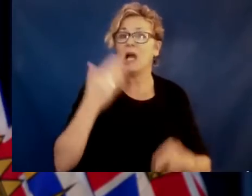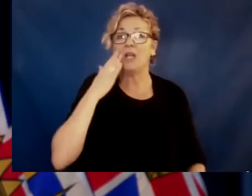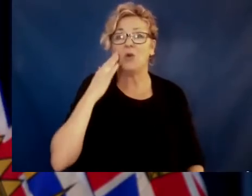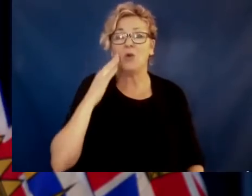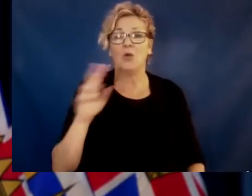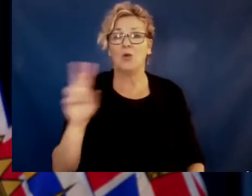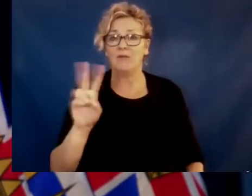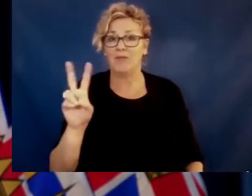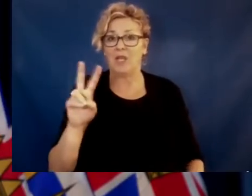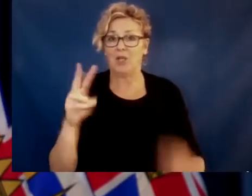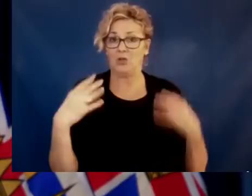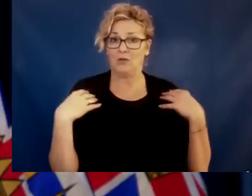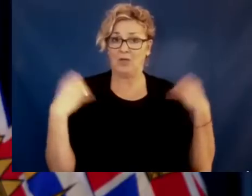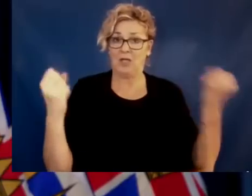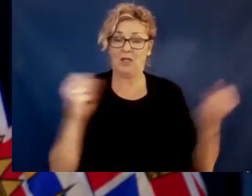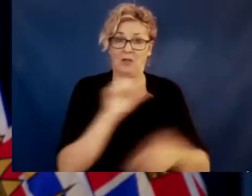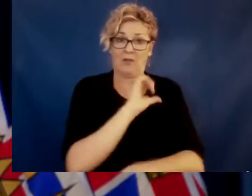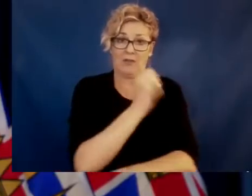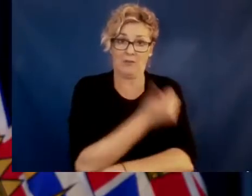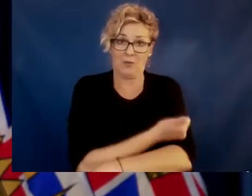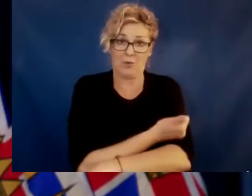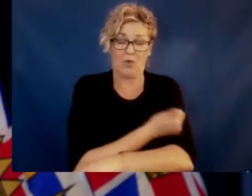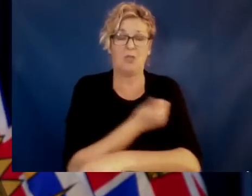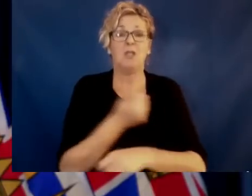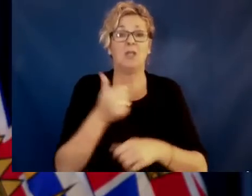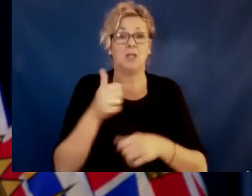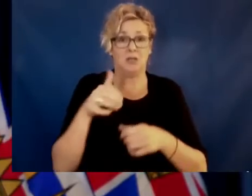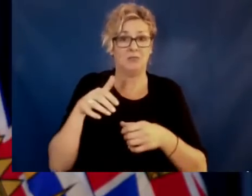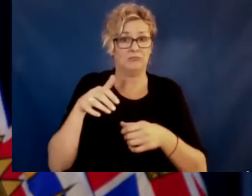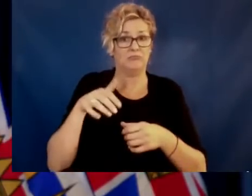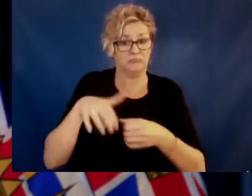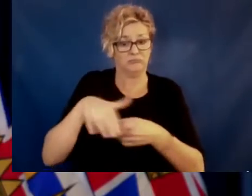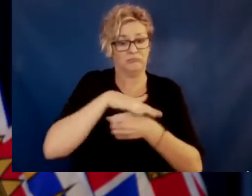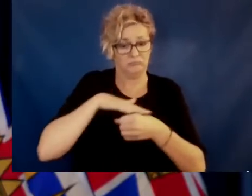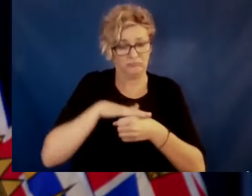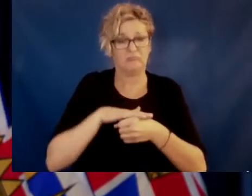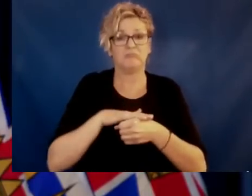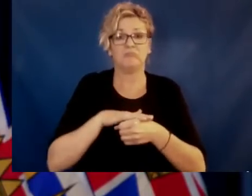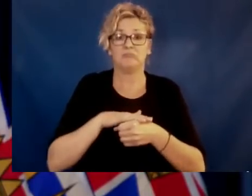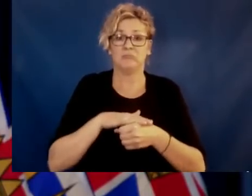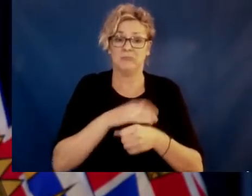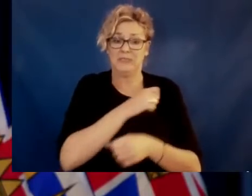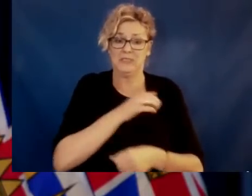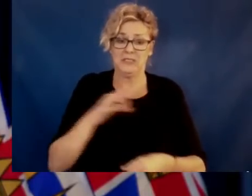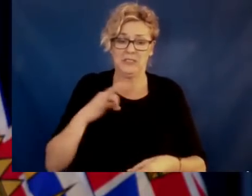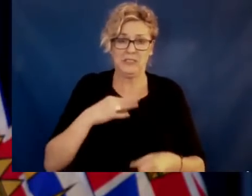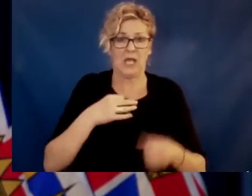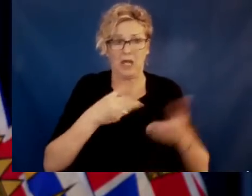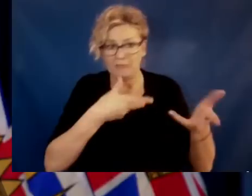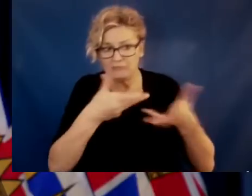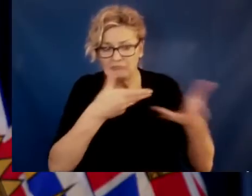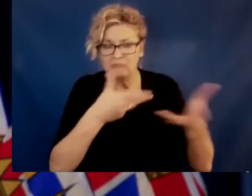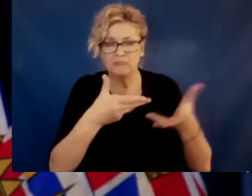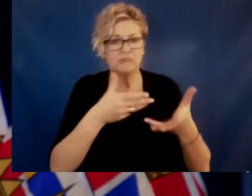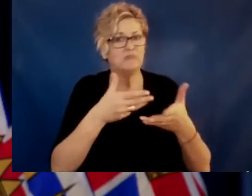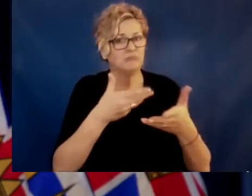closely with the infection control problem at lion's gate, so they would be managing any potential exposures. MODERATOR: